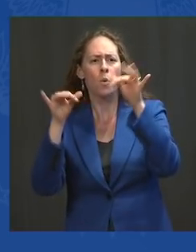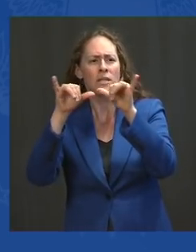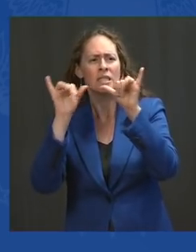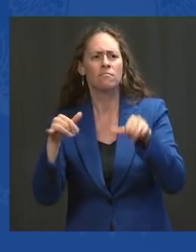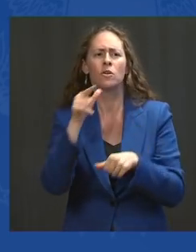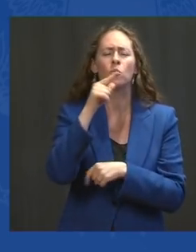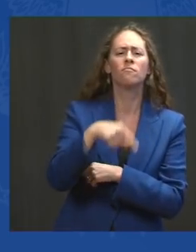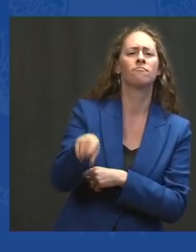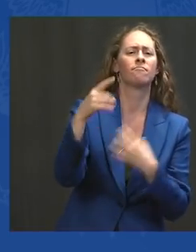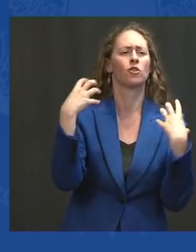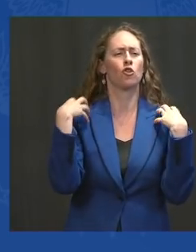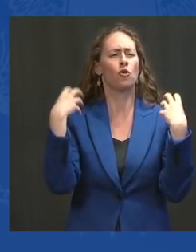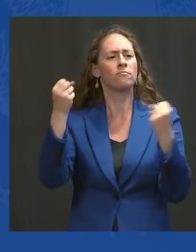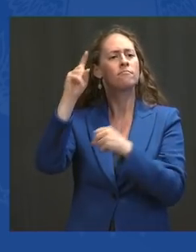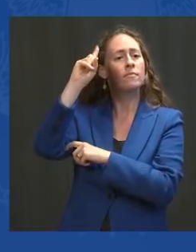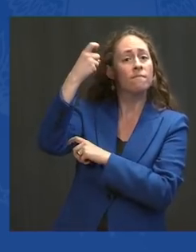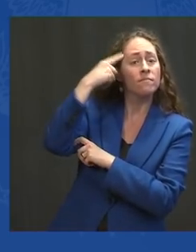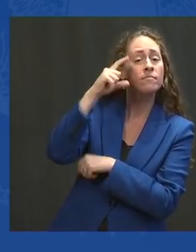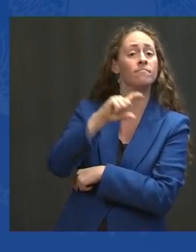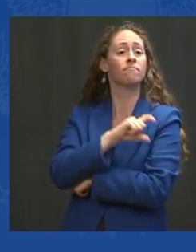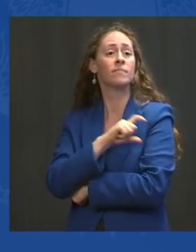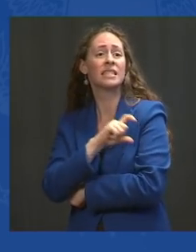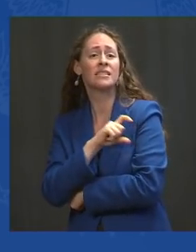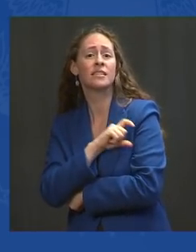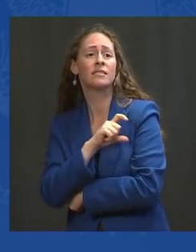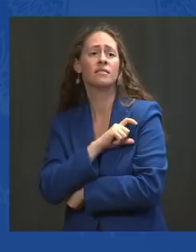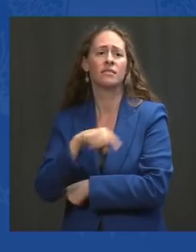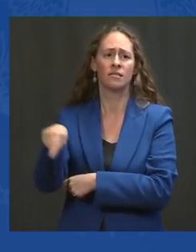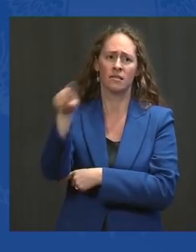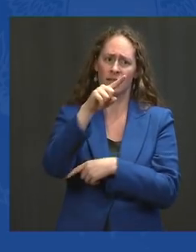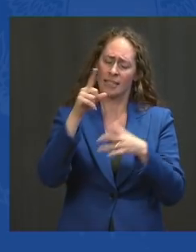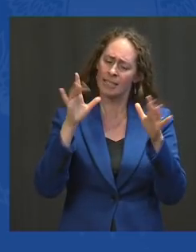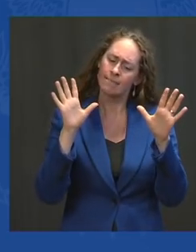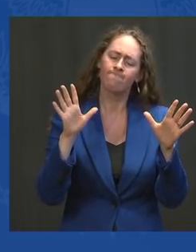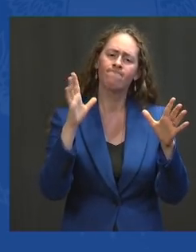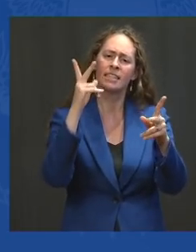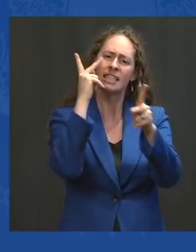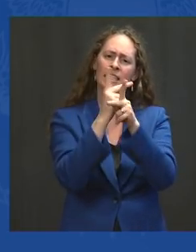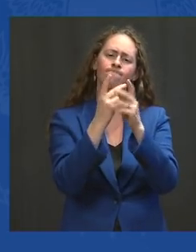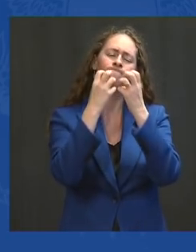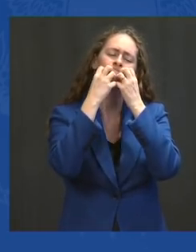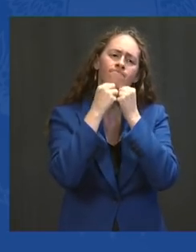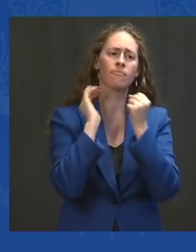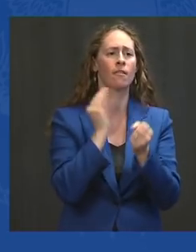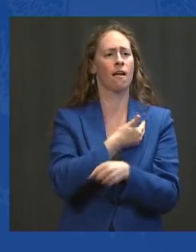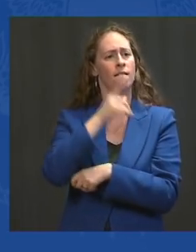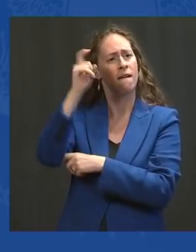because of them, democracy held. Look how close it came. I mean, for real, how close it came.